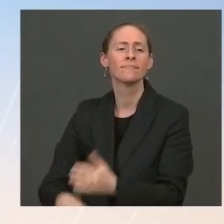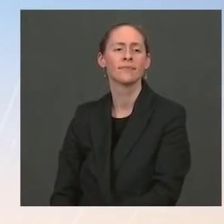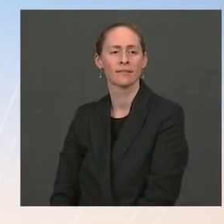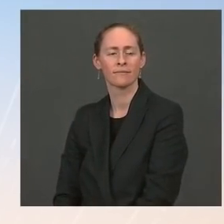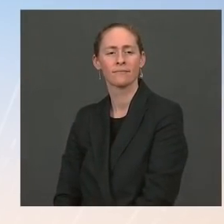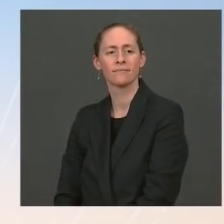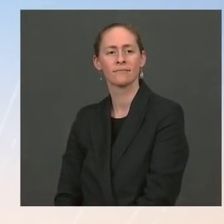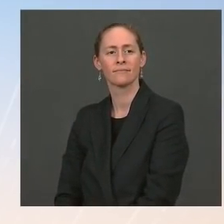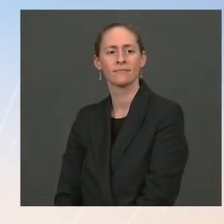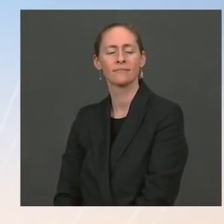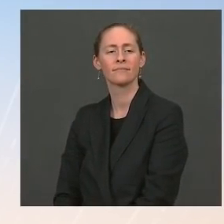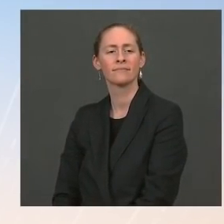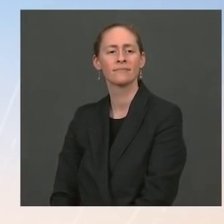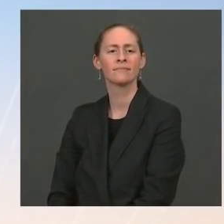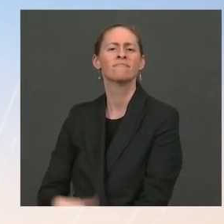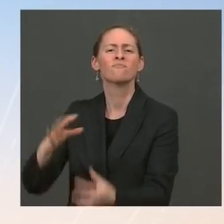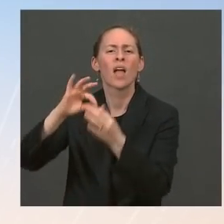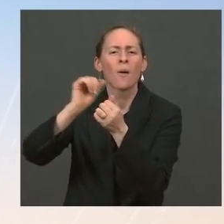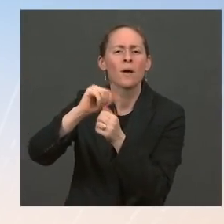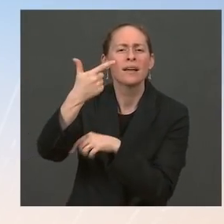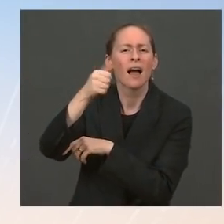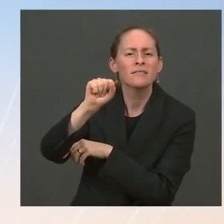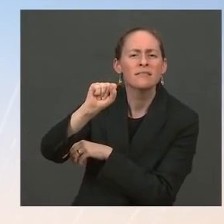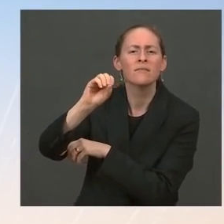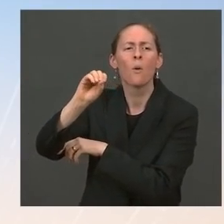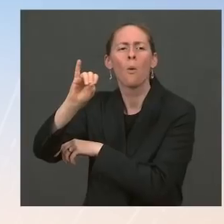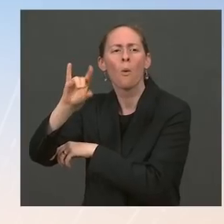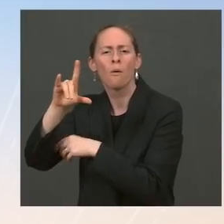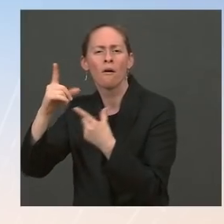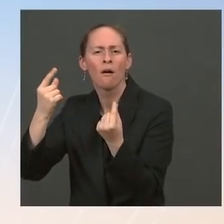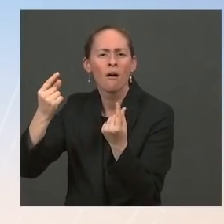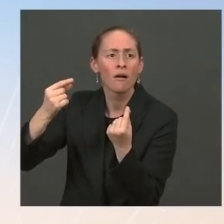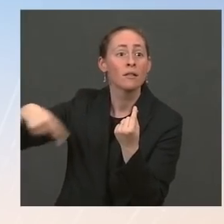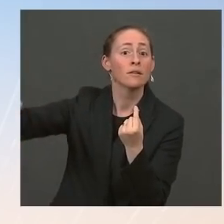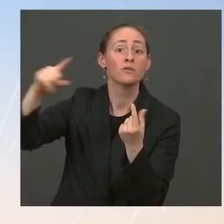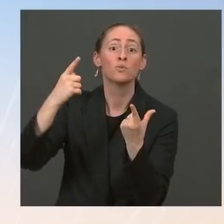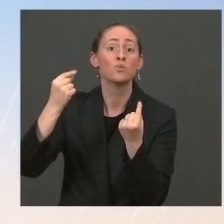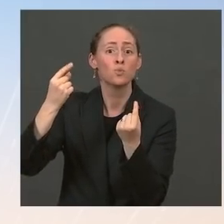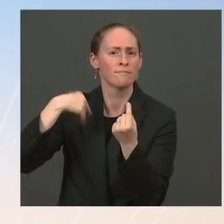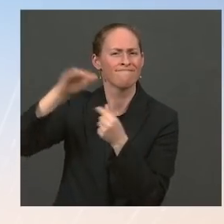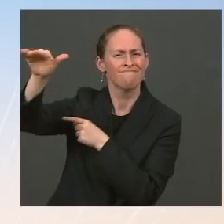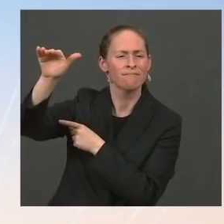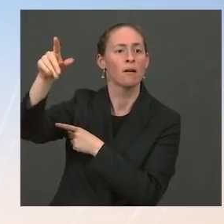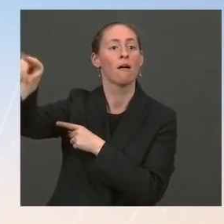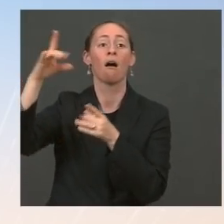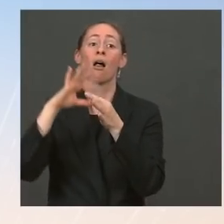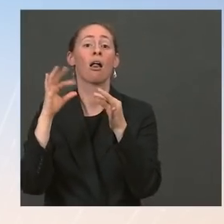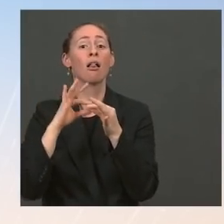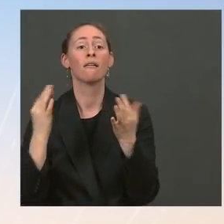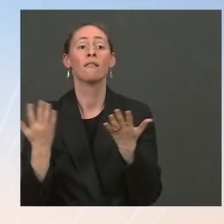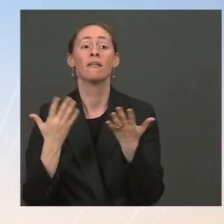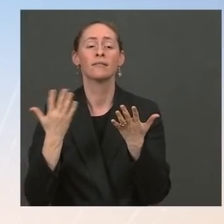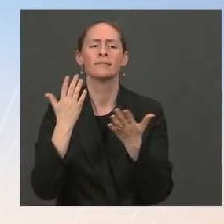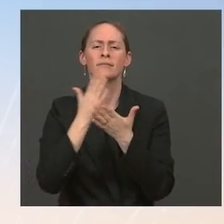oil and gas mergers, they responded obviously. And there have been reports out there, I would note -- a Reuters report out there --